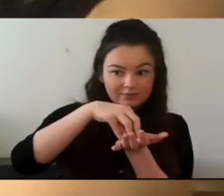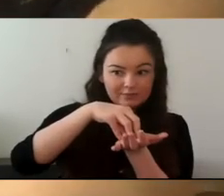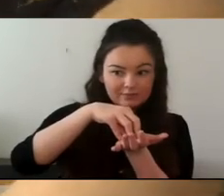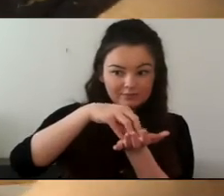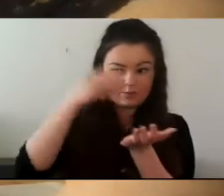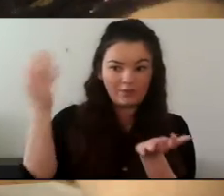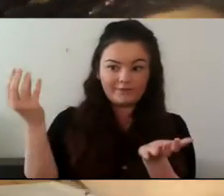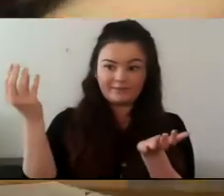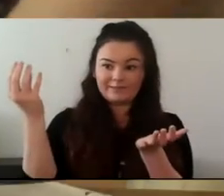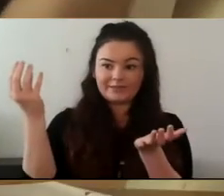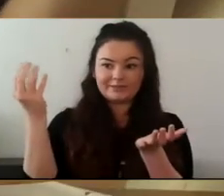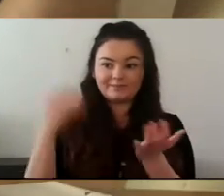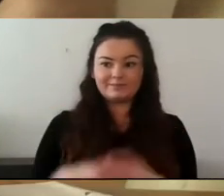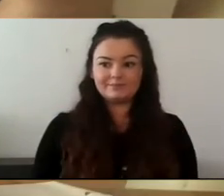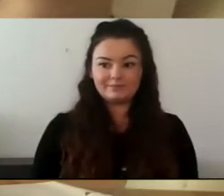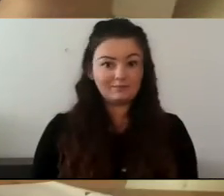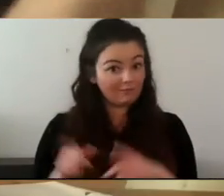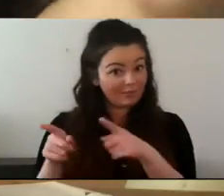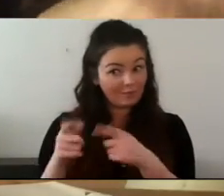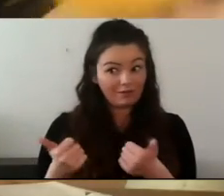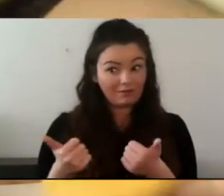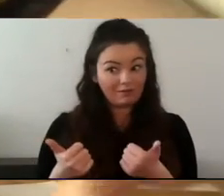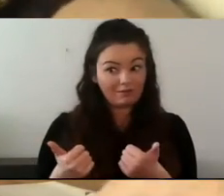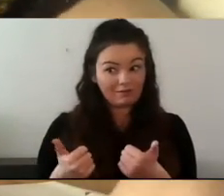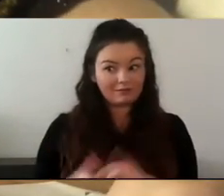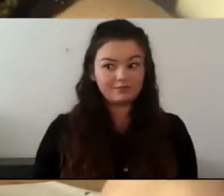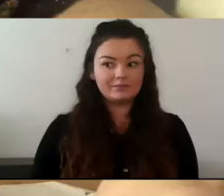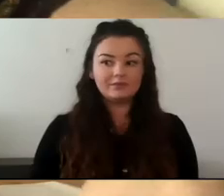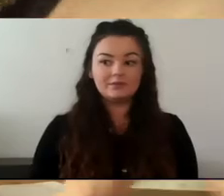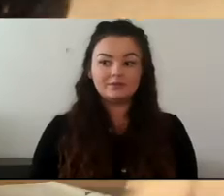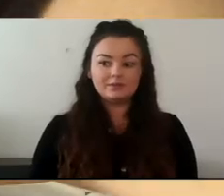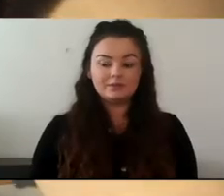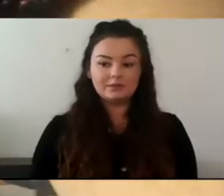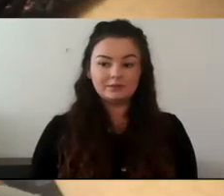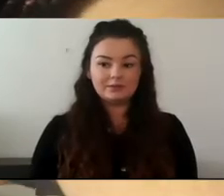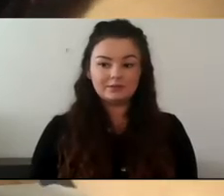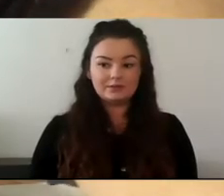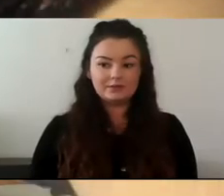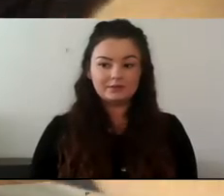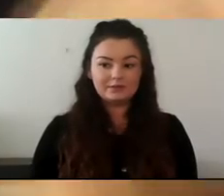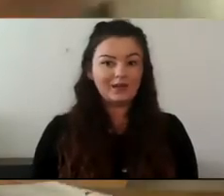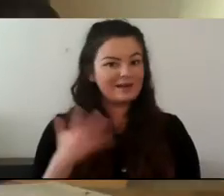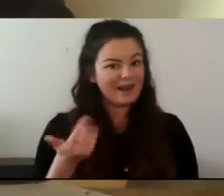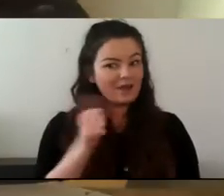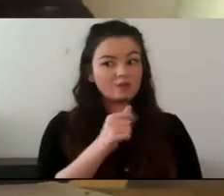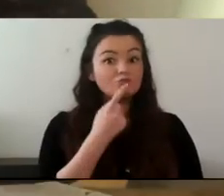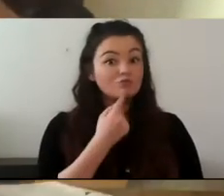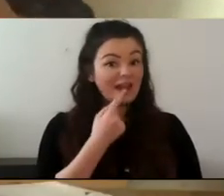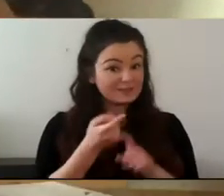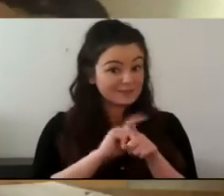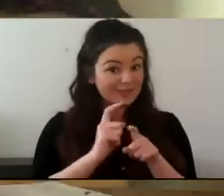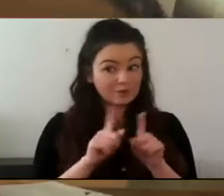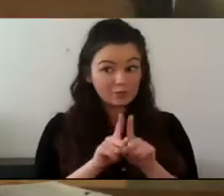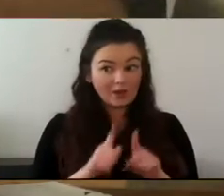and lift. There we go and I think I'm going to do a red potato as well so I'm getting another